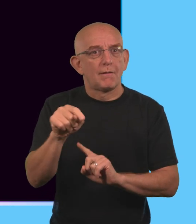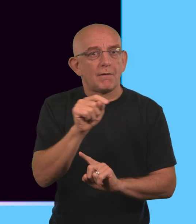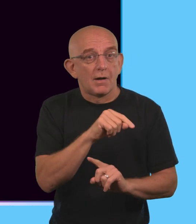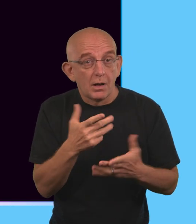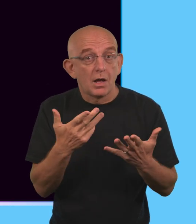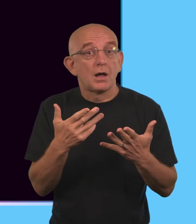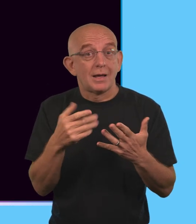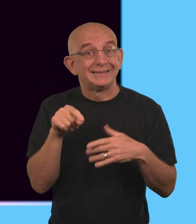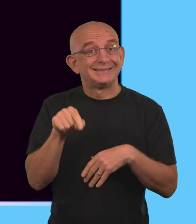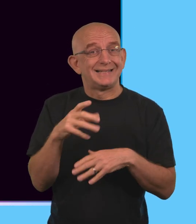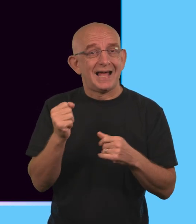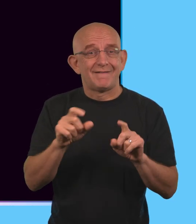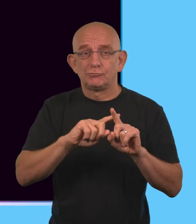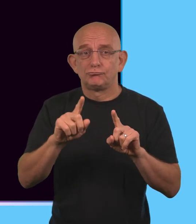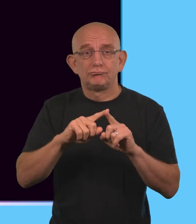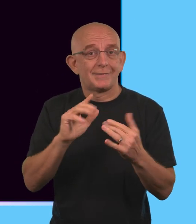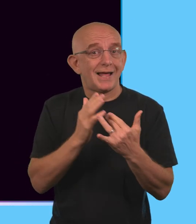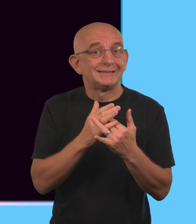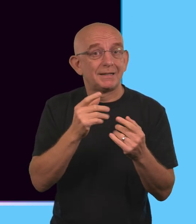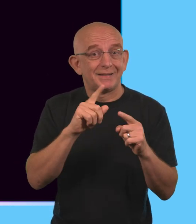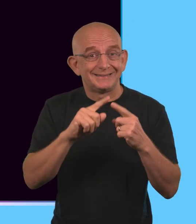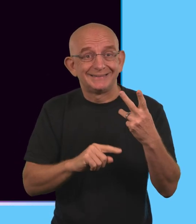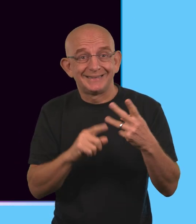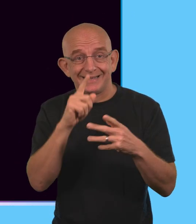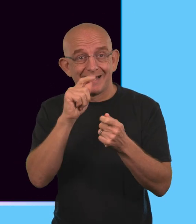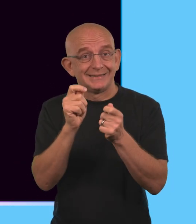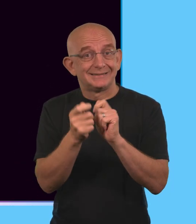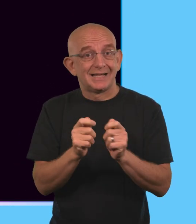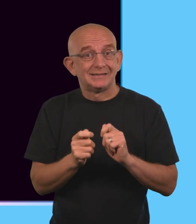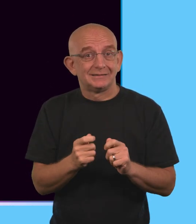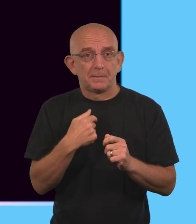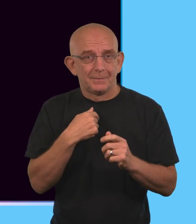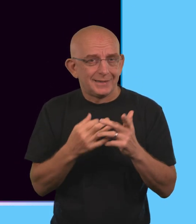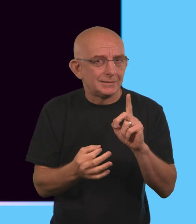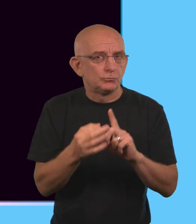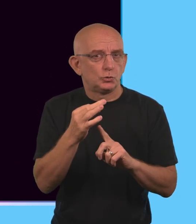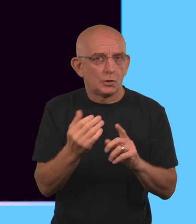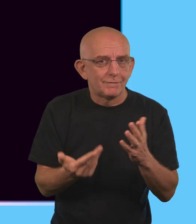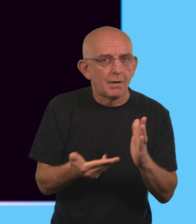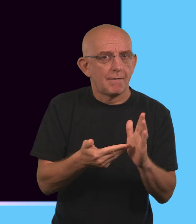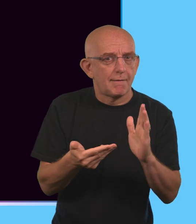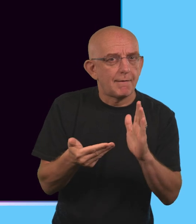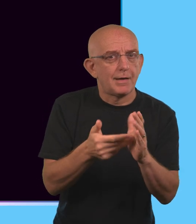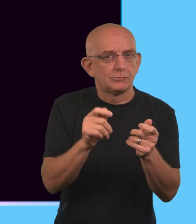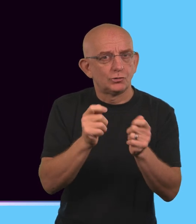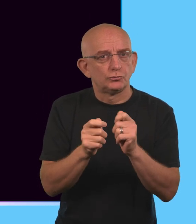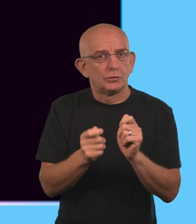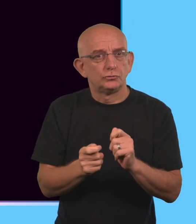SoulBlaze features a selection of accessibility settings, which I'm constantly improving and adding to.